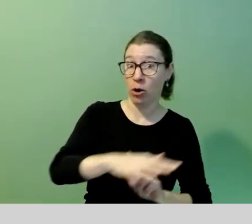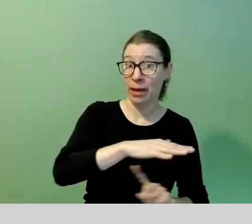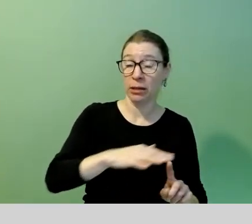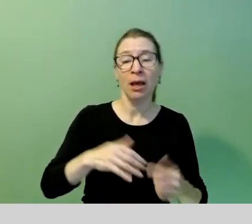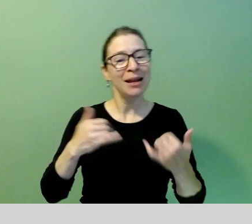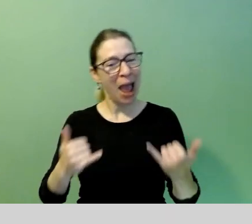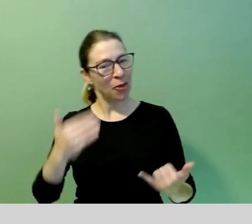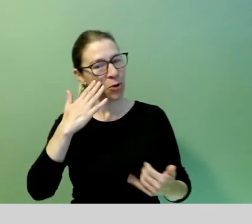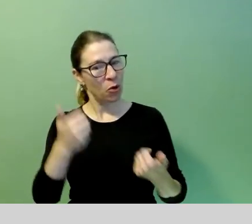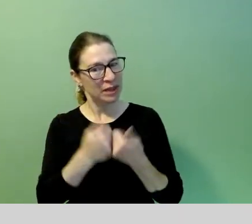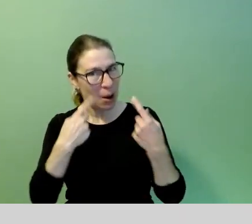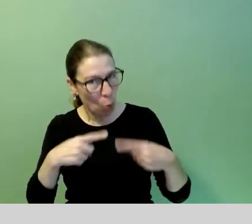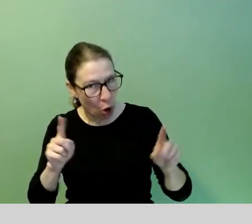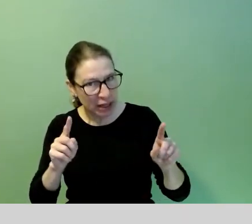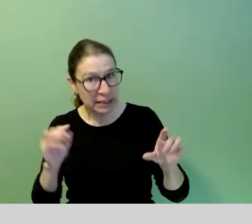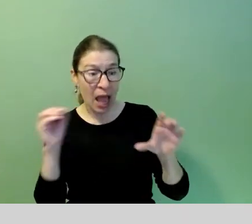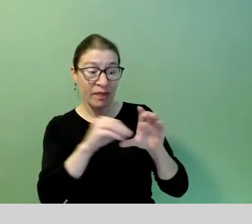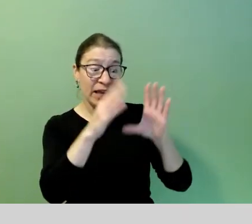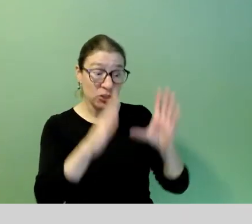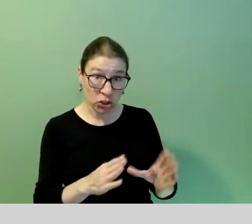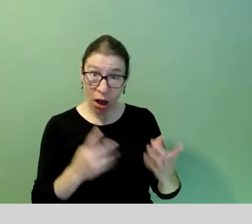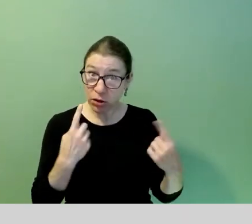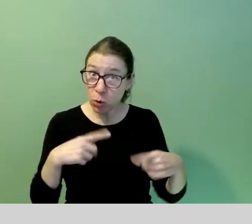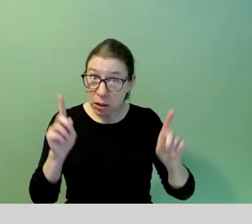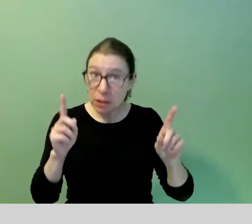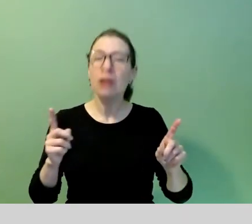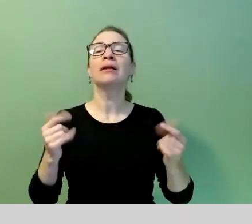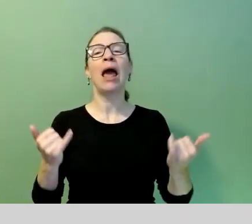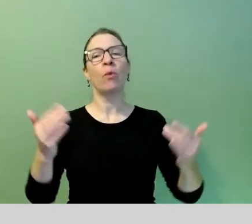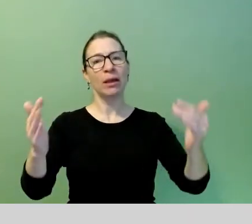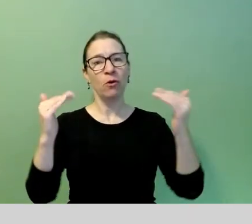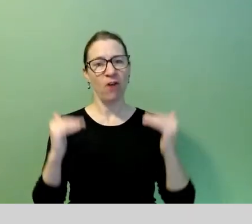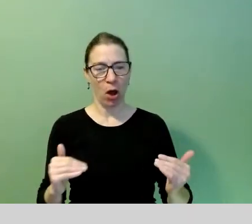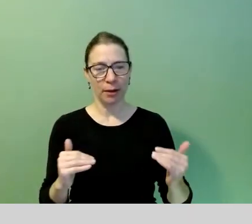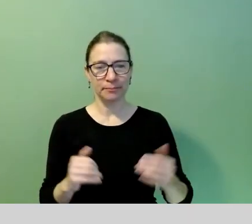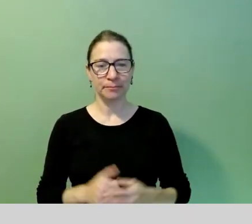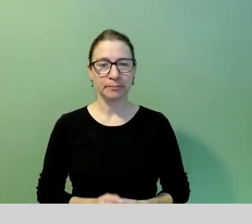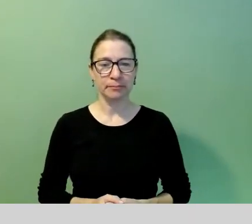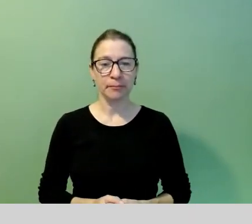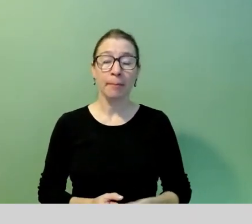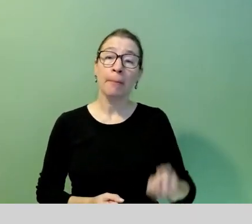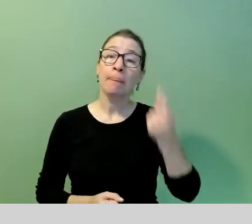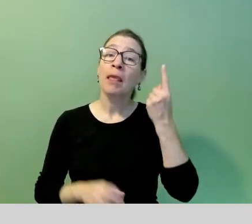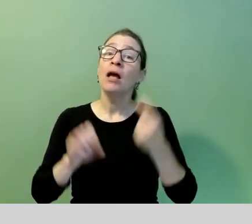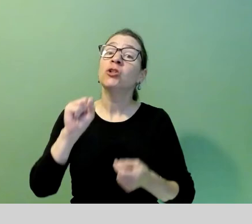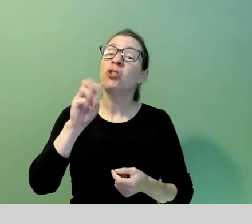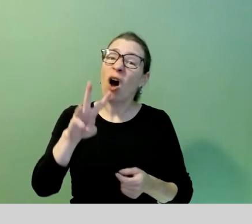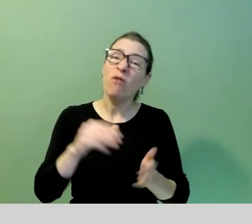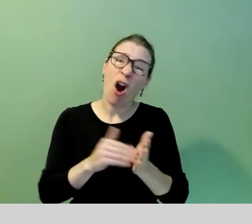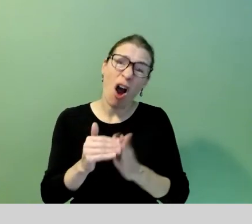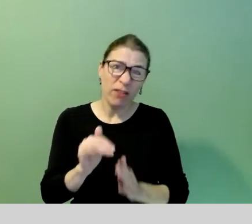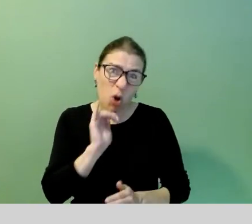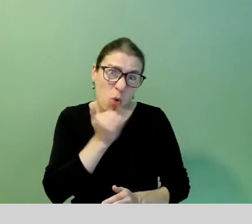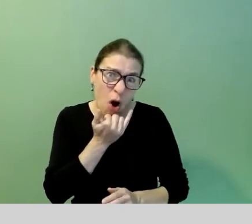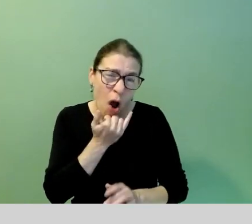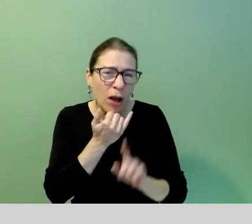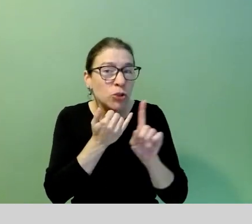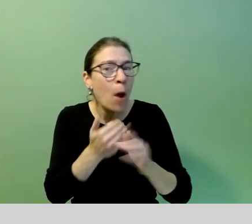and the installer does what it's supposed to do, we can move on. Because software can often go wrong. Before we move on to using this installer,